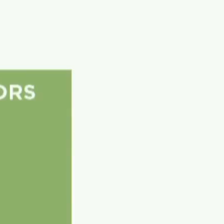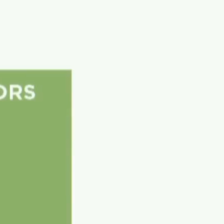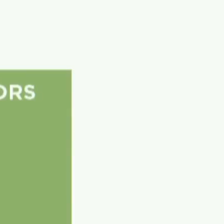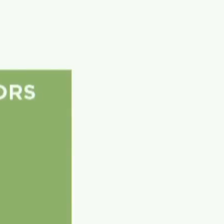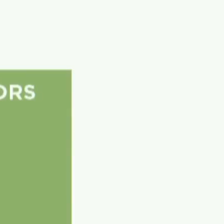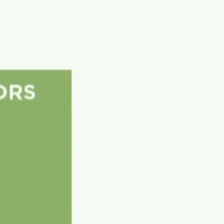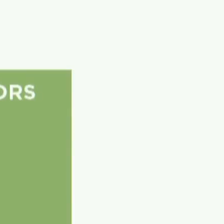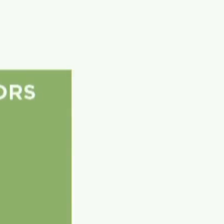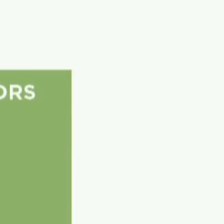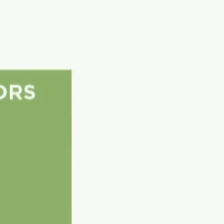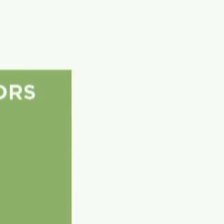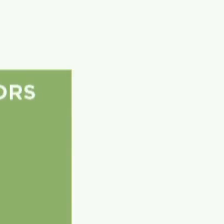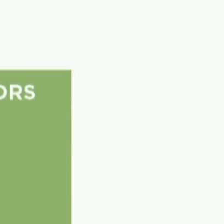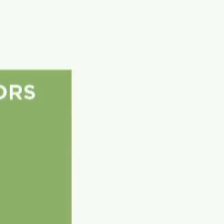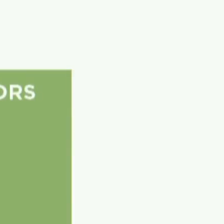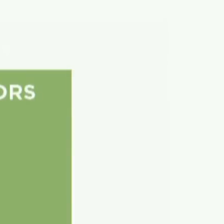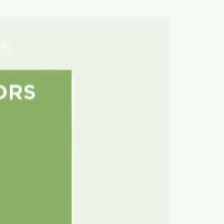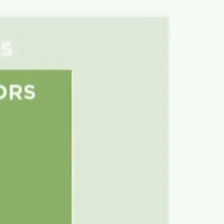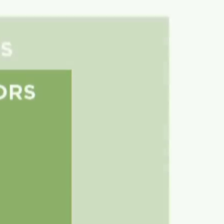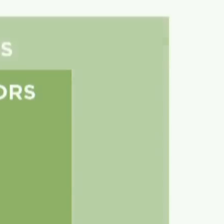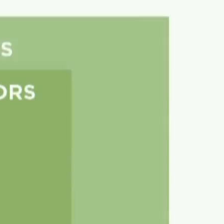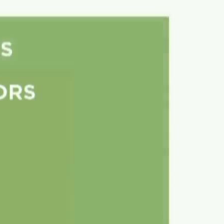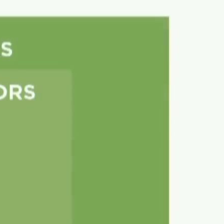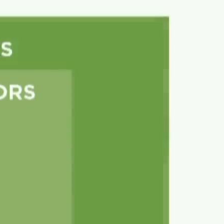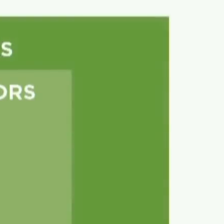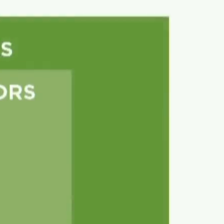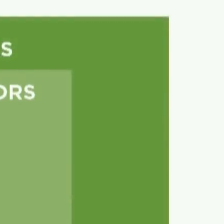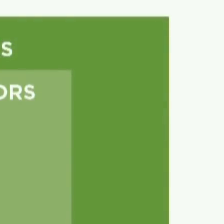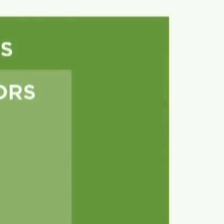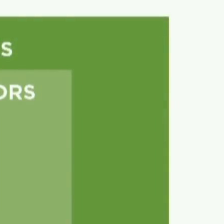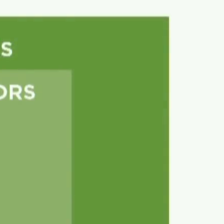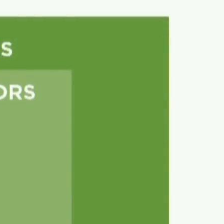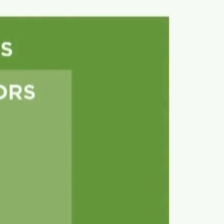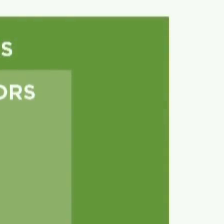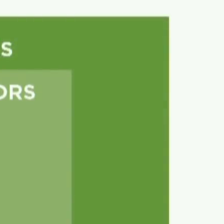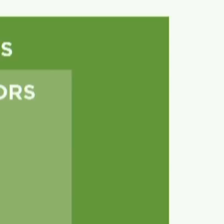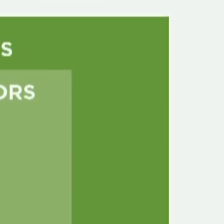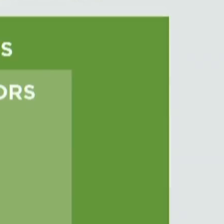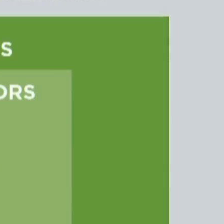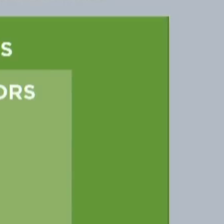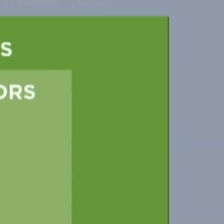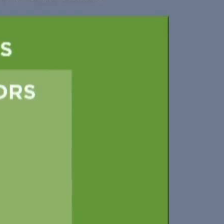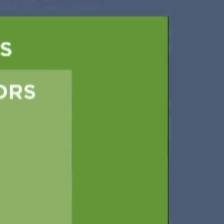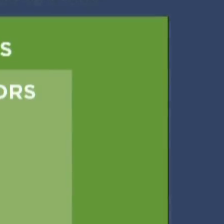MSA NATIONAL GUARD AND SIMILAR TO THAT CAPACITY. OUR SEARCH PLANNING HAS FOCUSED ON THE